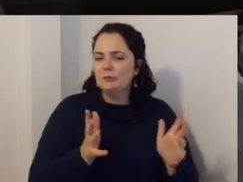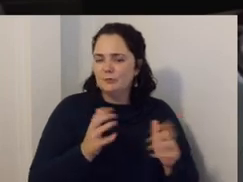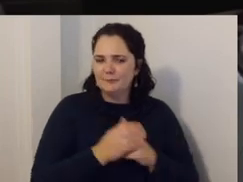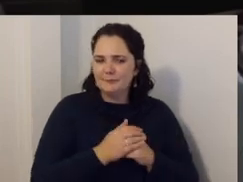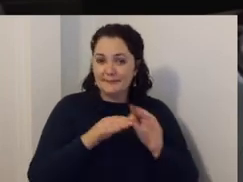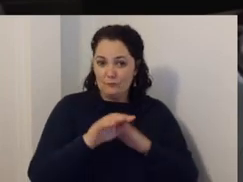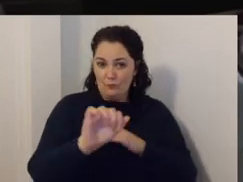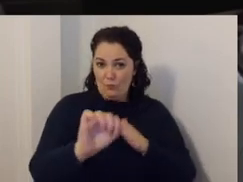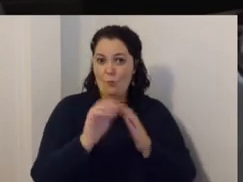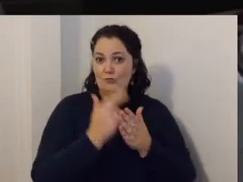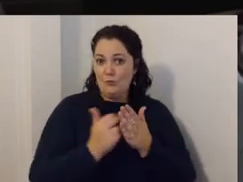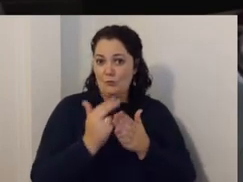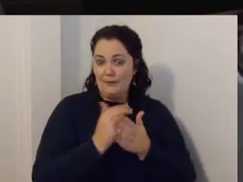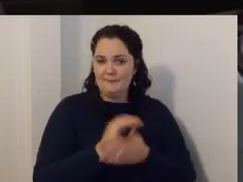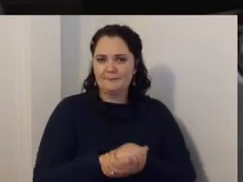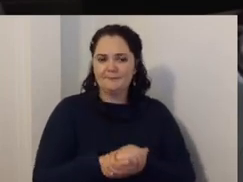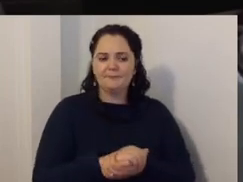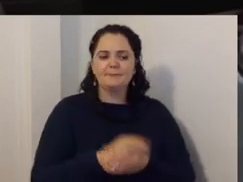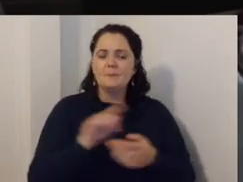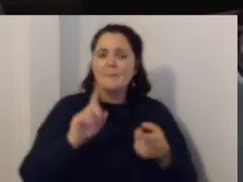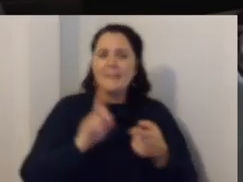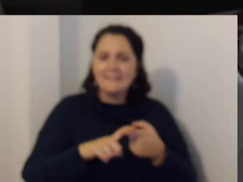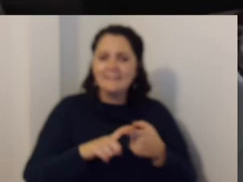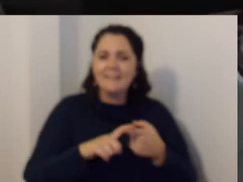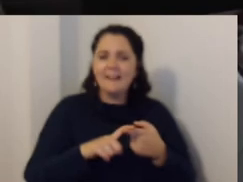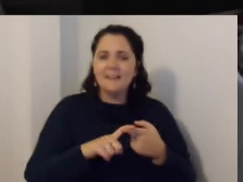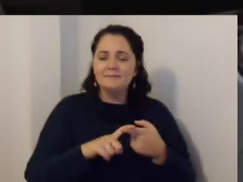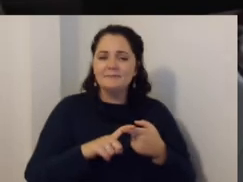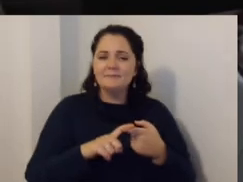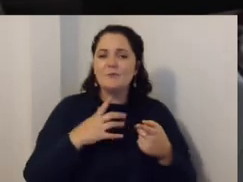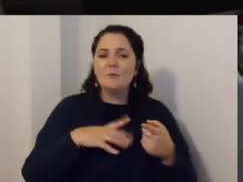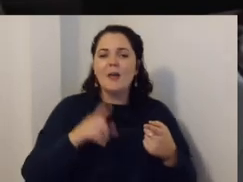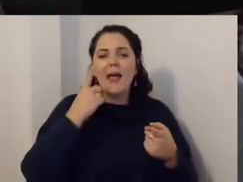in this final drawing, really keep playing with the powder method of you know sanding